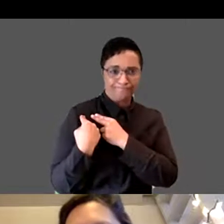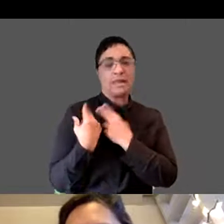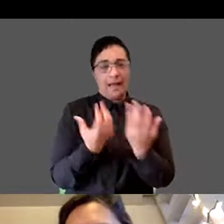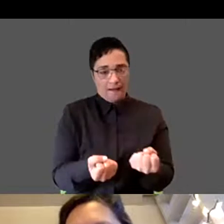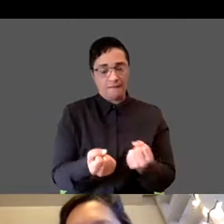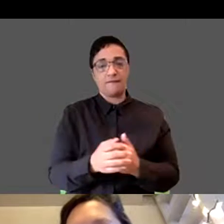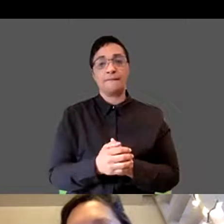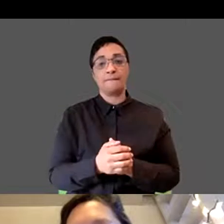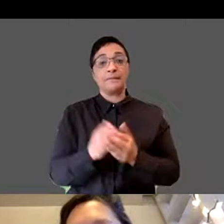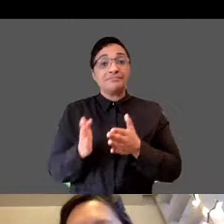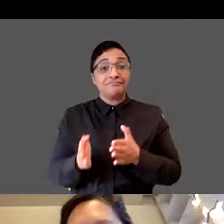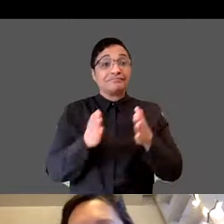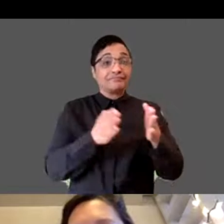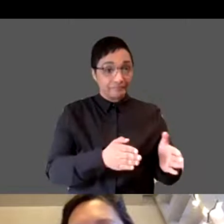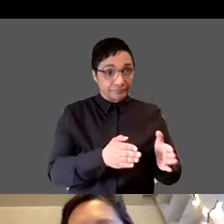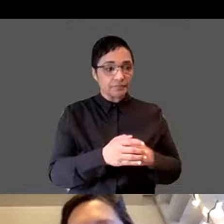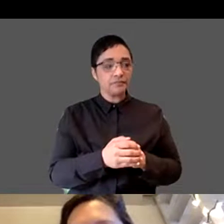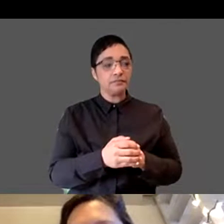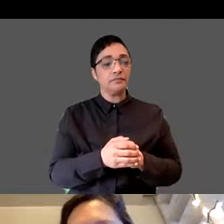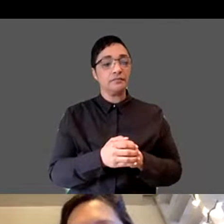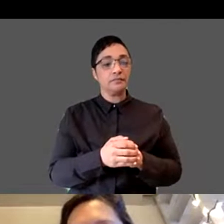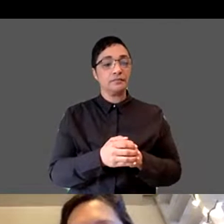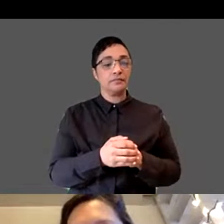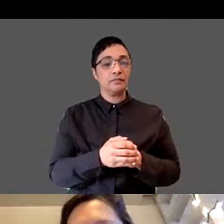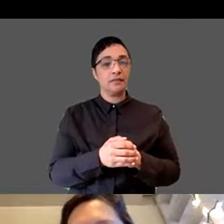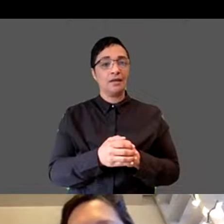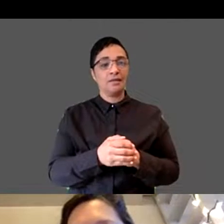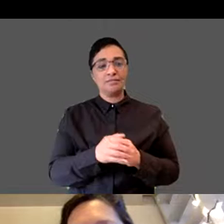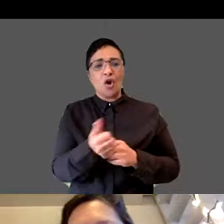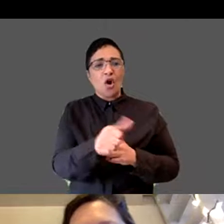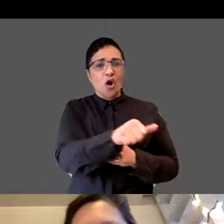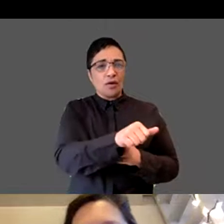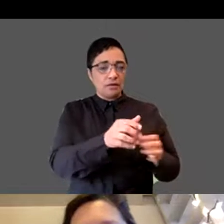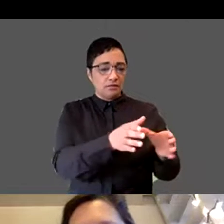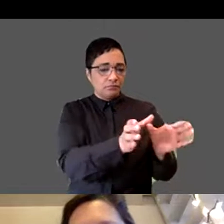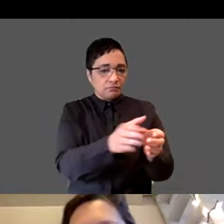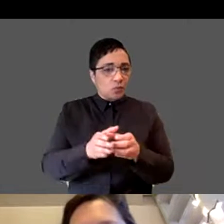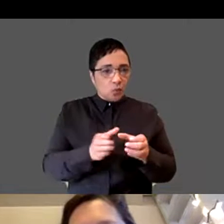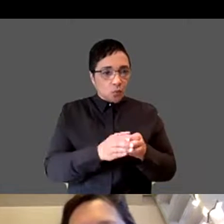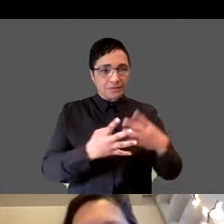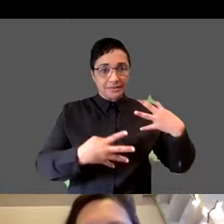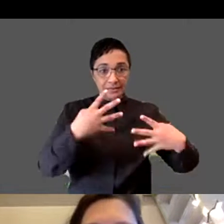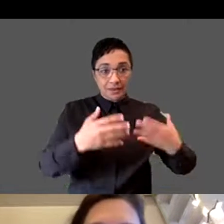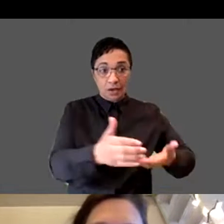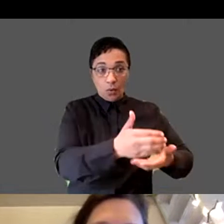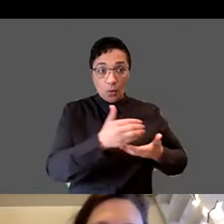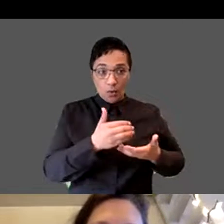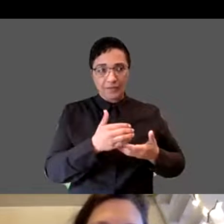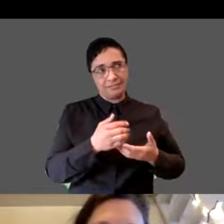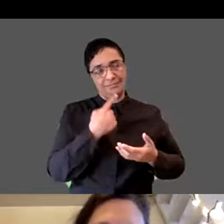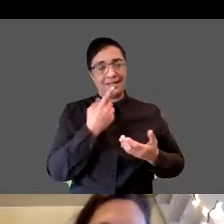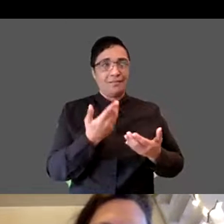When you are moving into other players who, I want to say come in new but don't have that